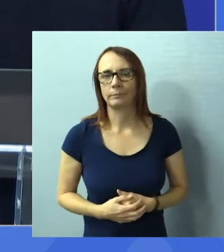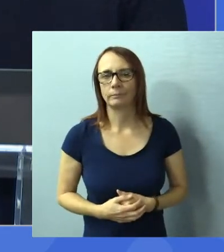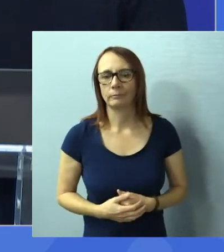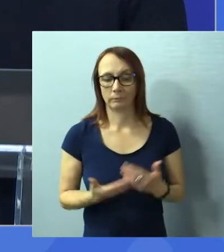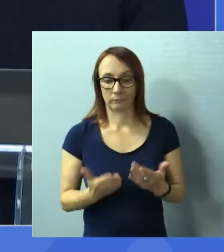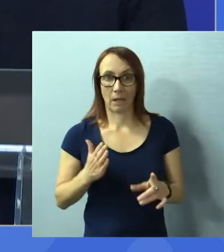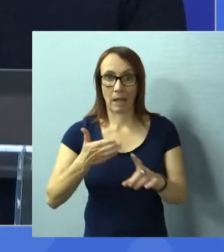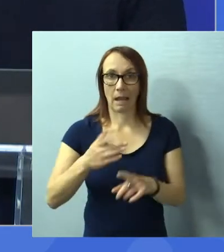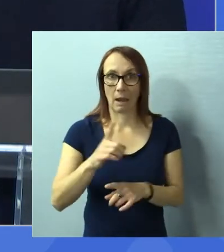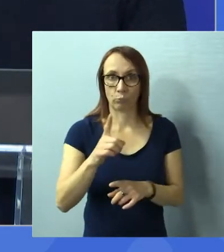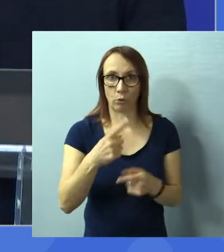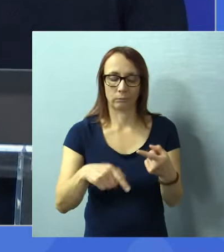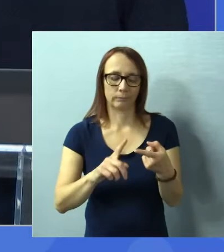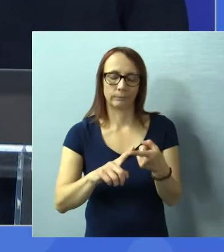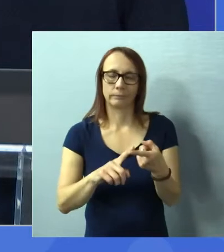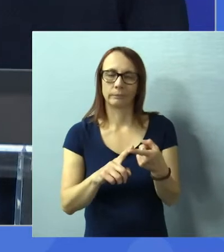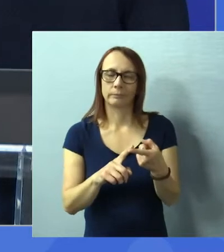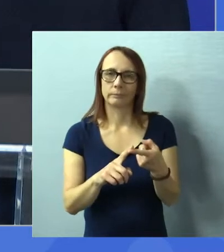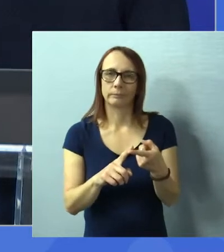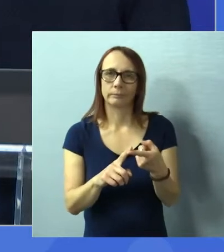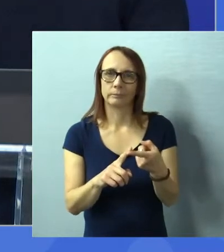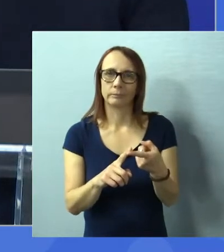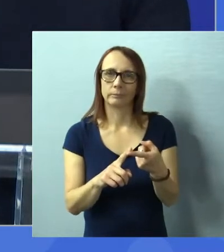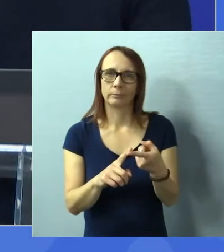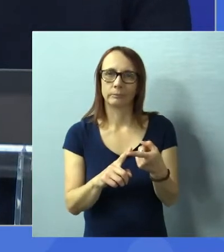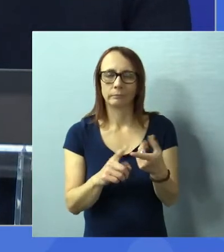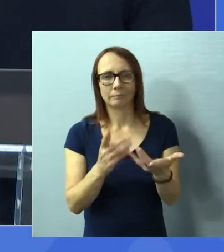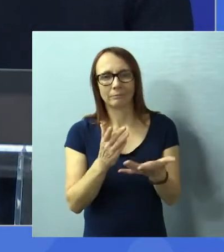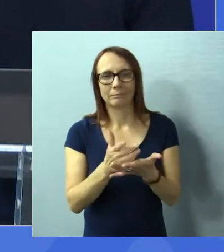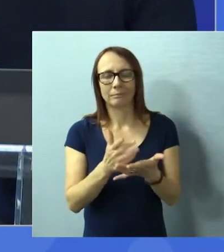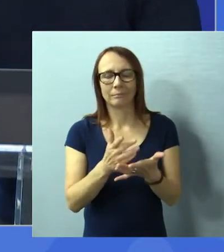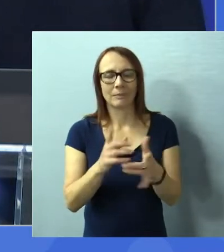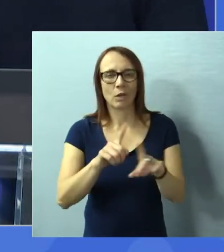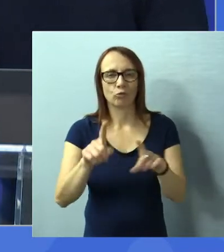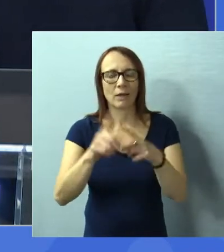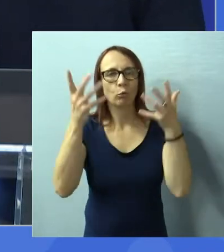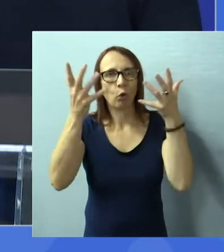things one is to more or less refresh your memories in terms of what neckla